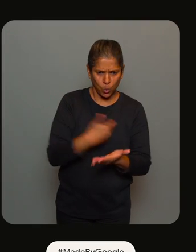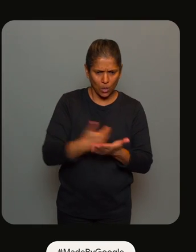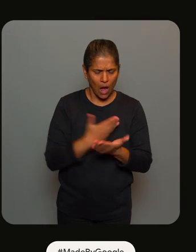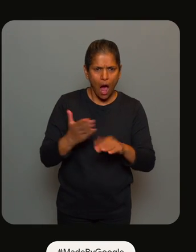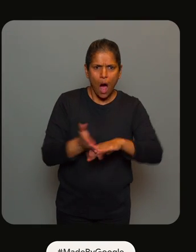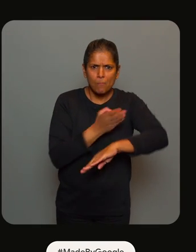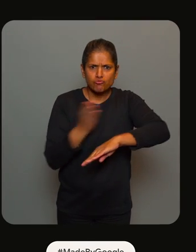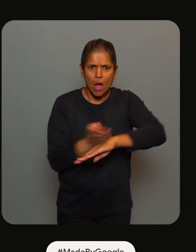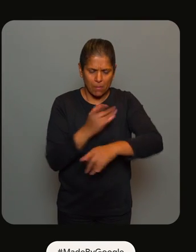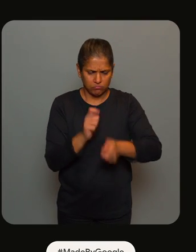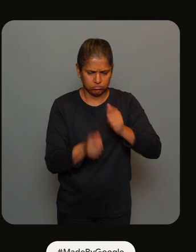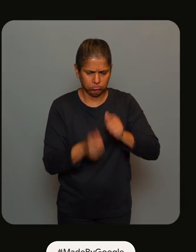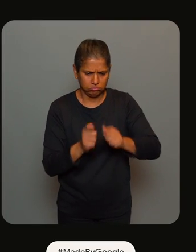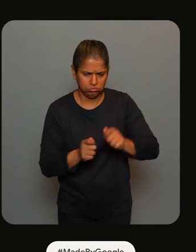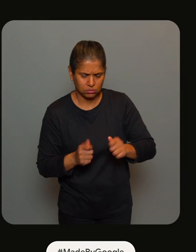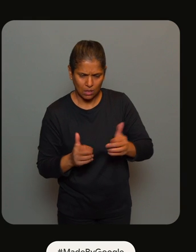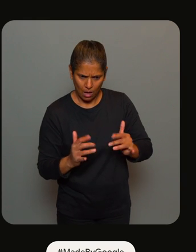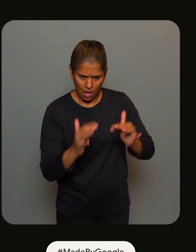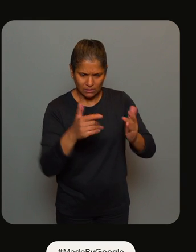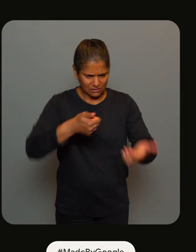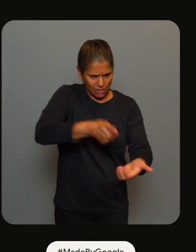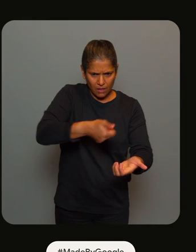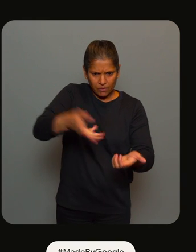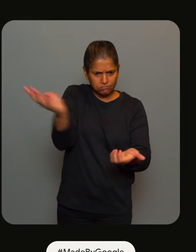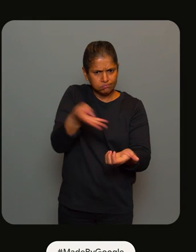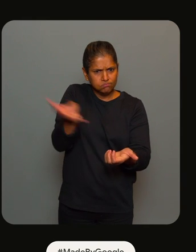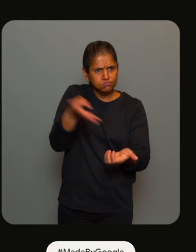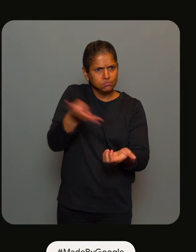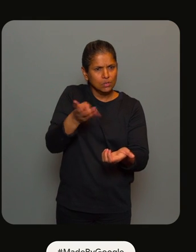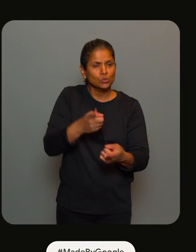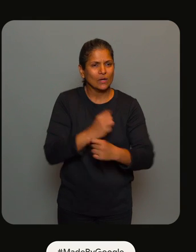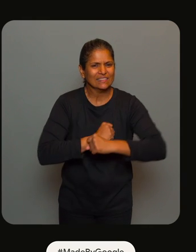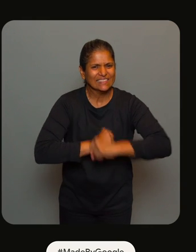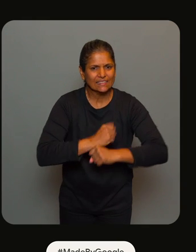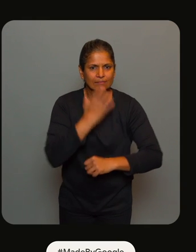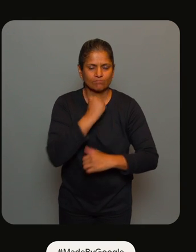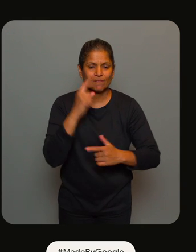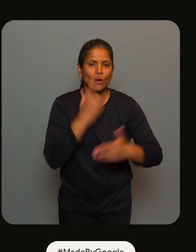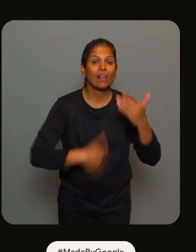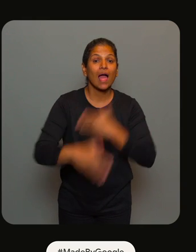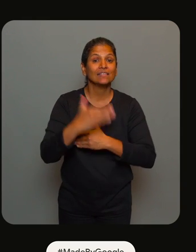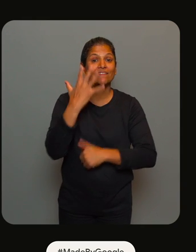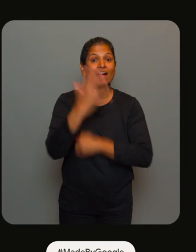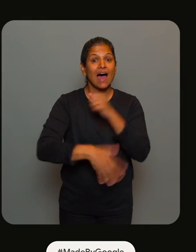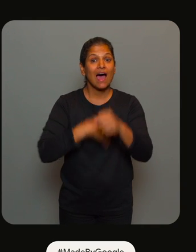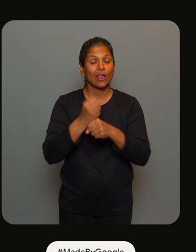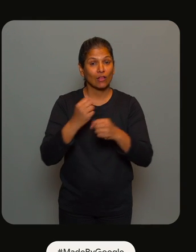And you'll be protected over time, too, with five years of security updates directly from Google.